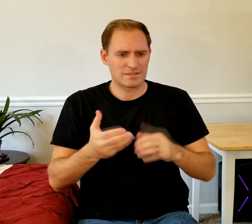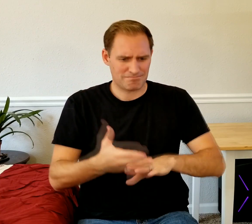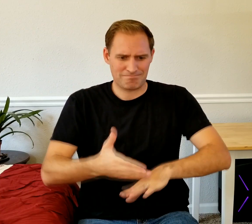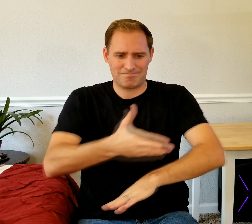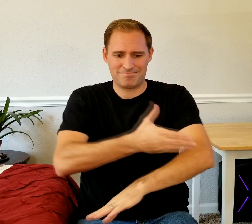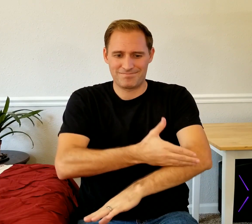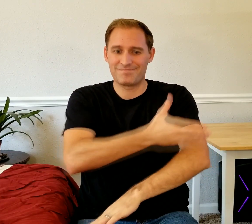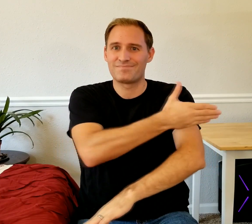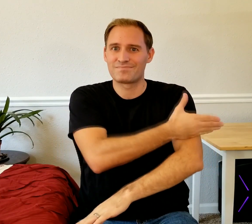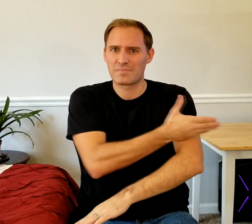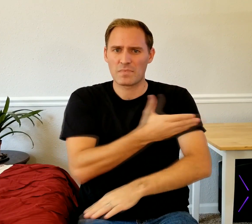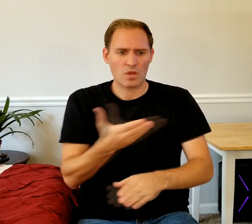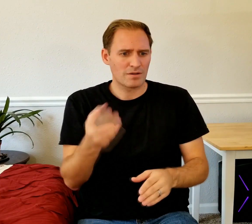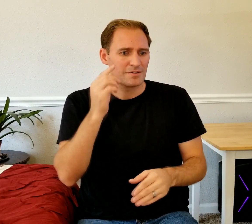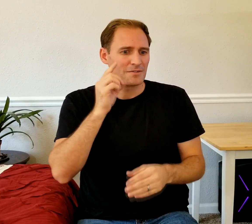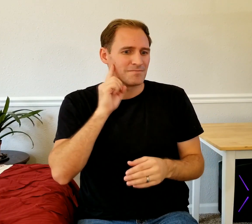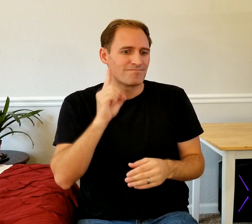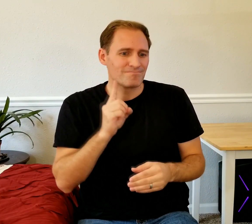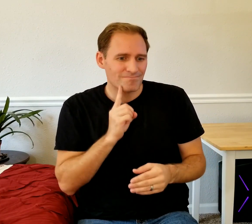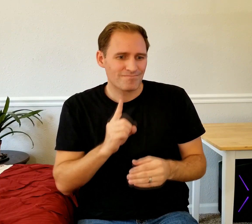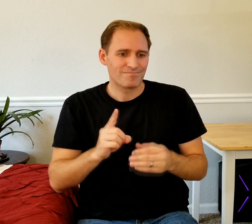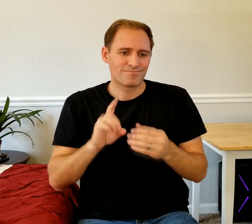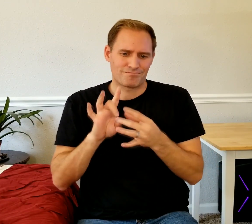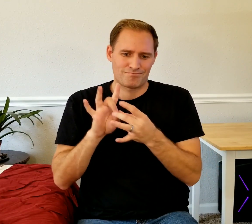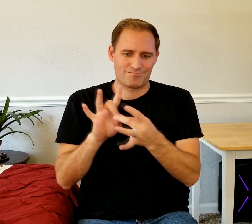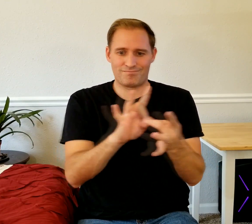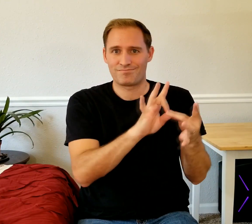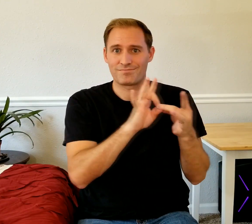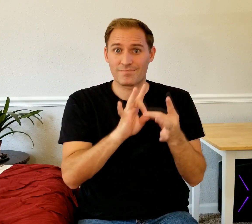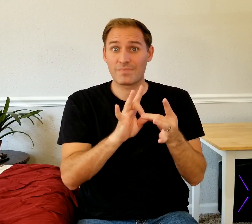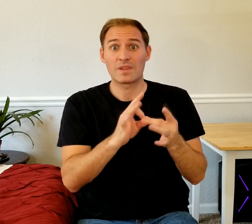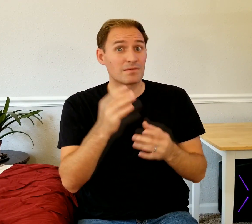closer to the community. Going to deaf events is a great way to do that and